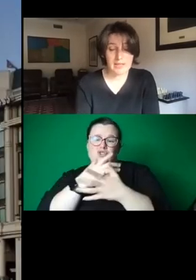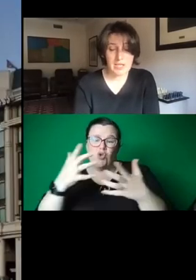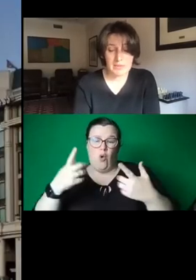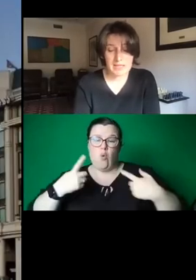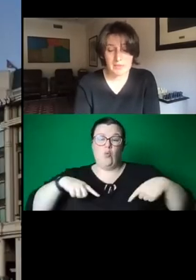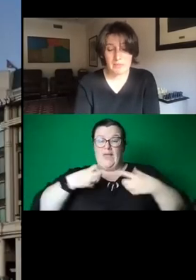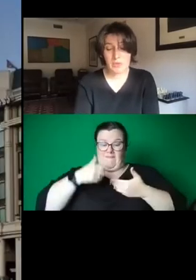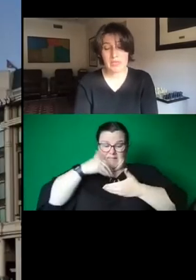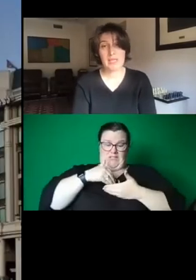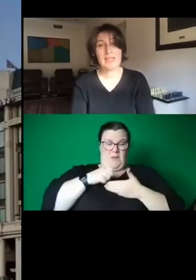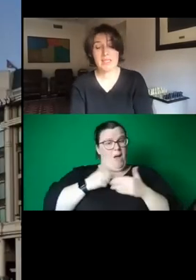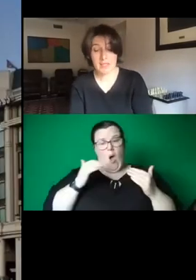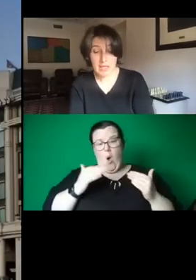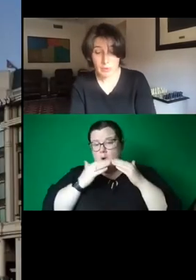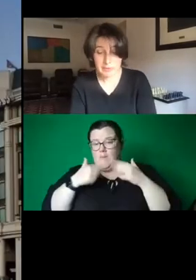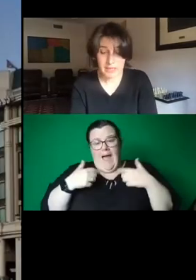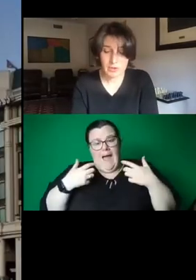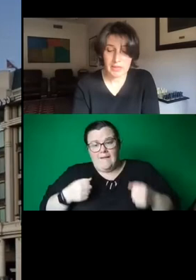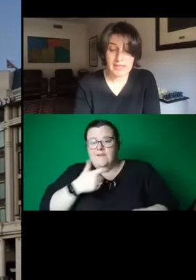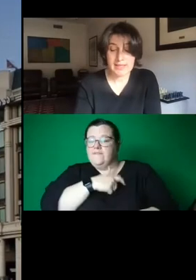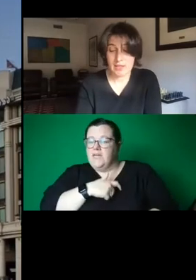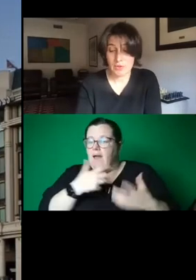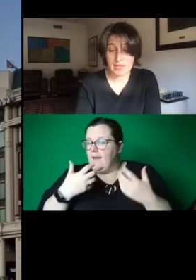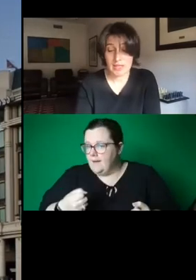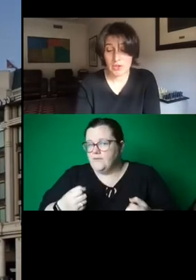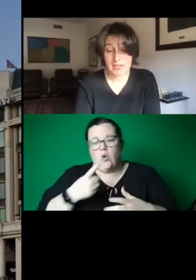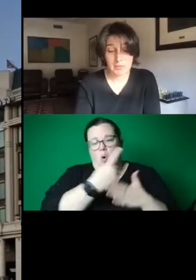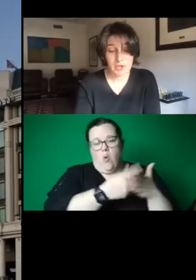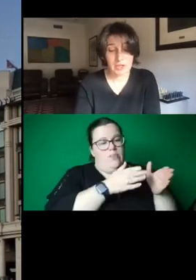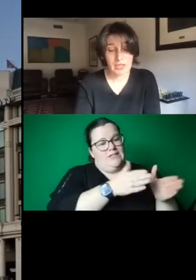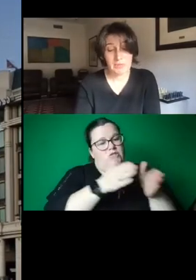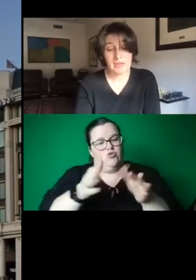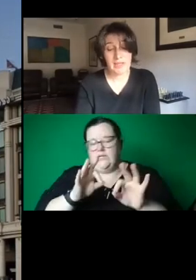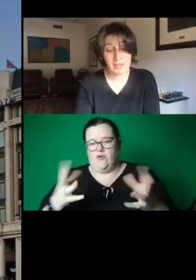in september 2018 i went back to bilisi to stage an exhibition i've been thinking about